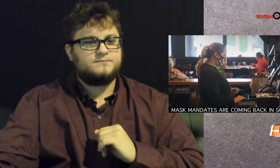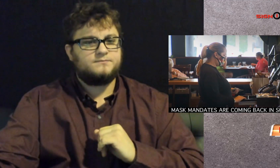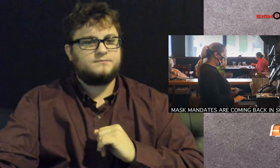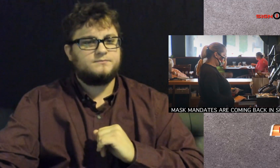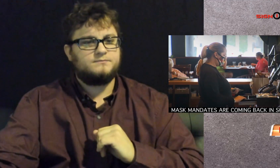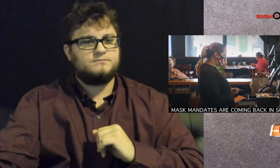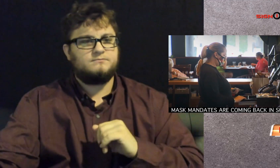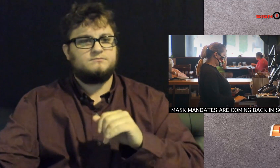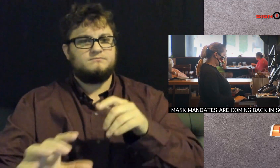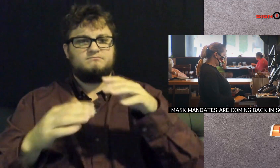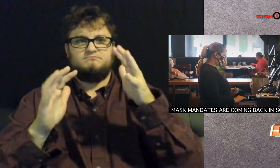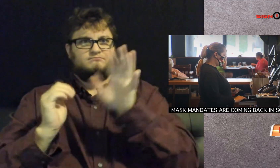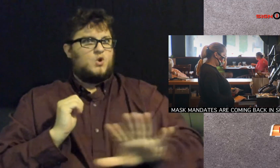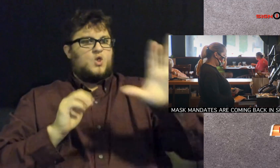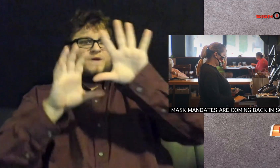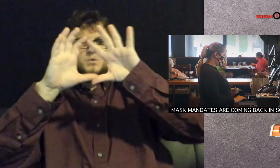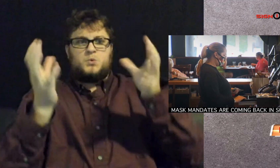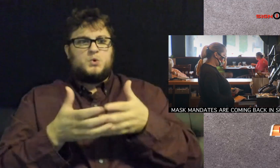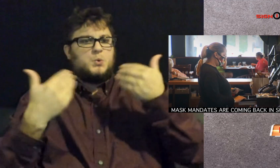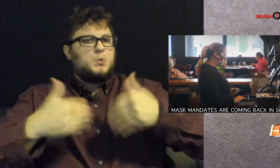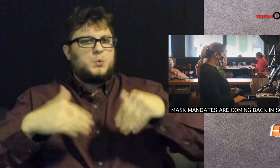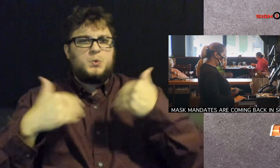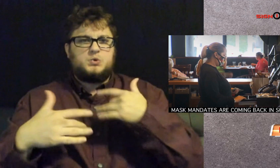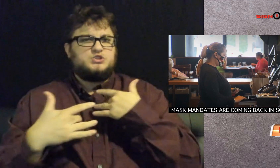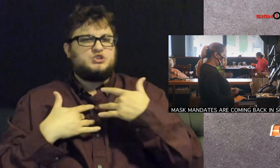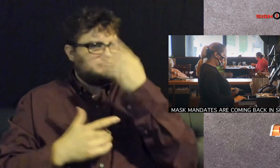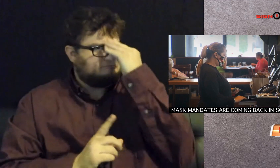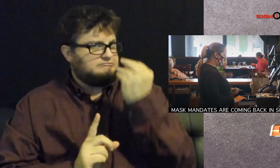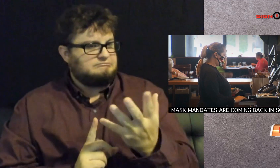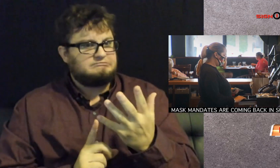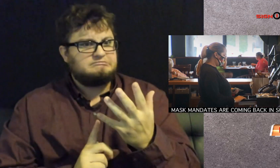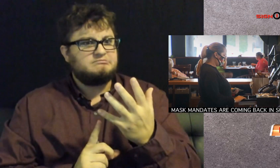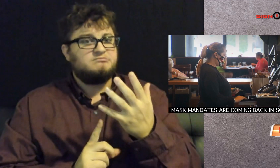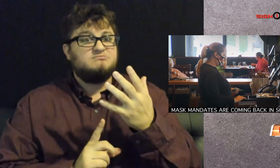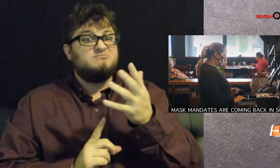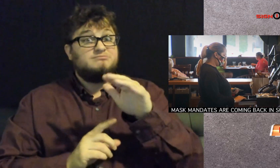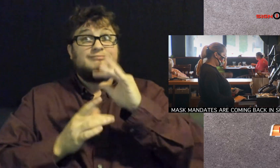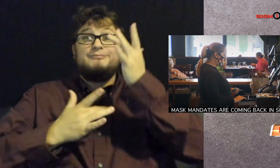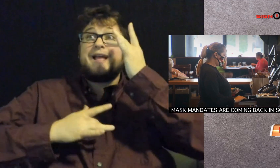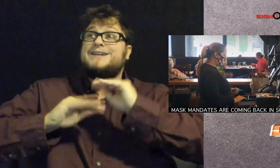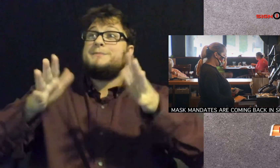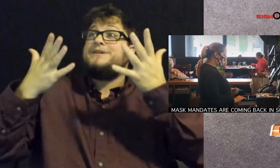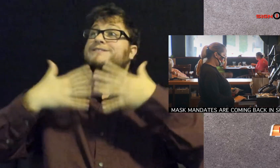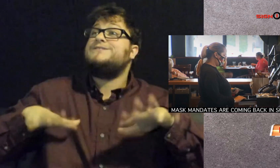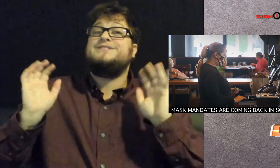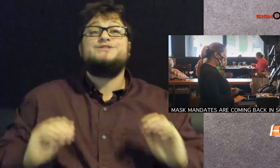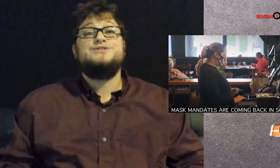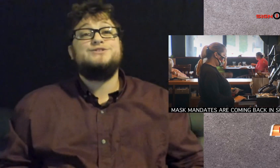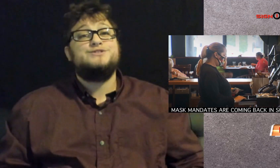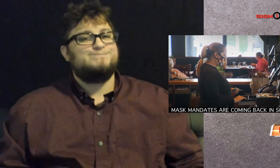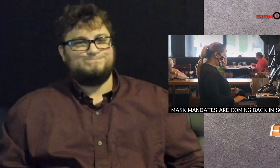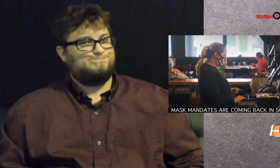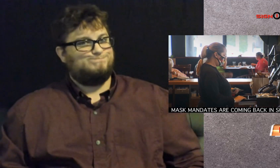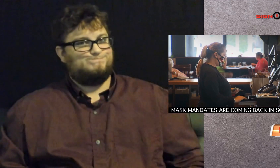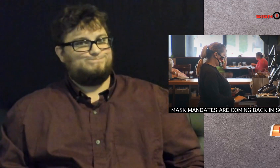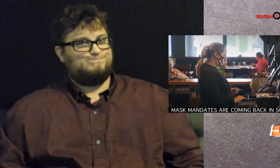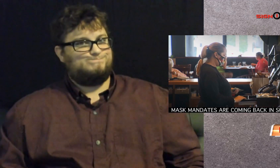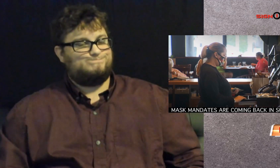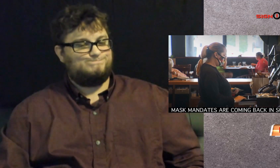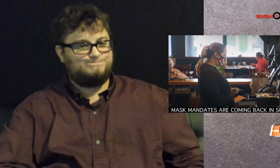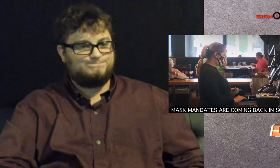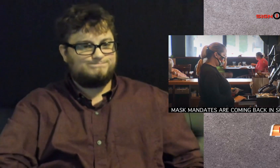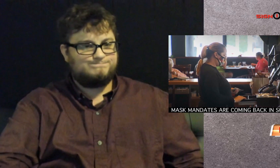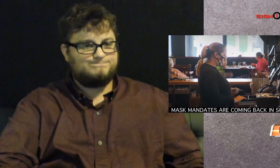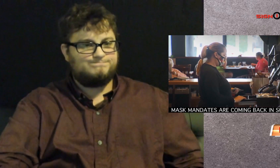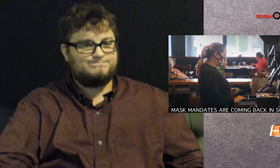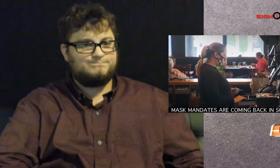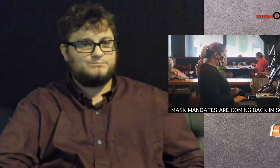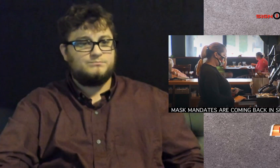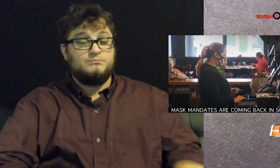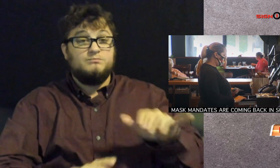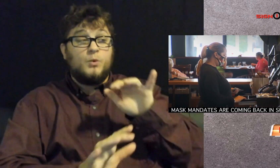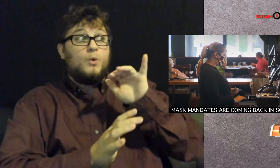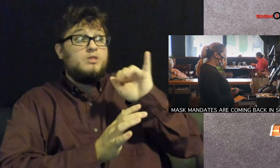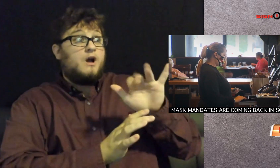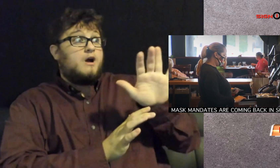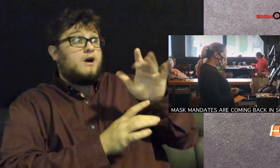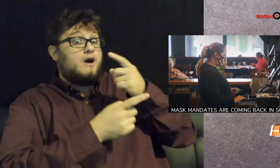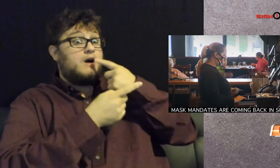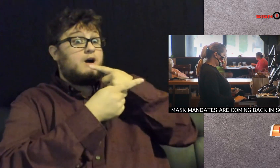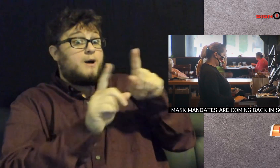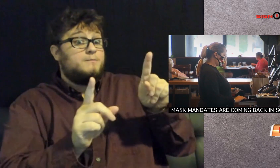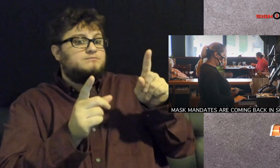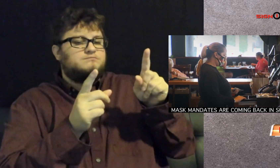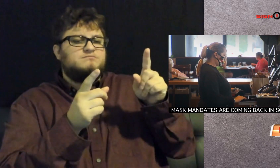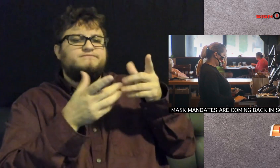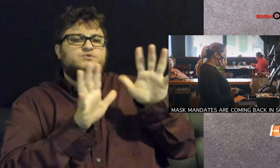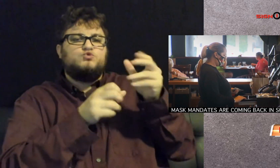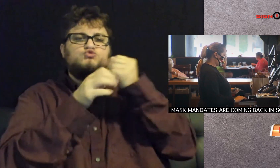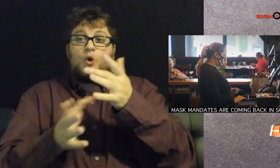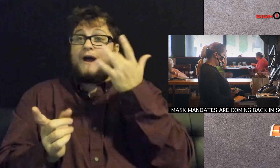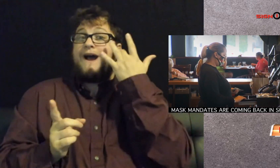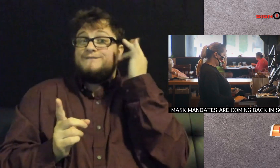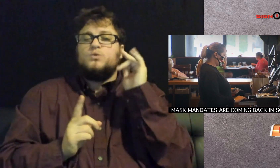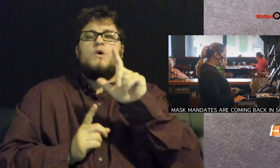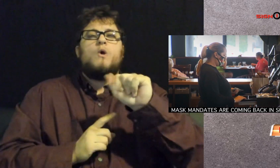a public health emergency of international concern and the pandemic is not over